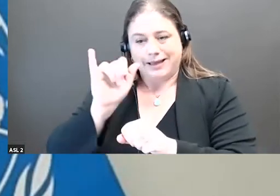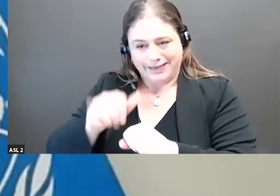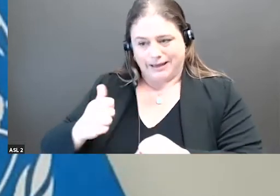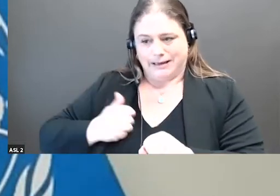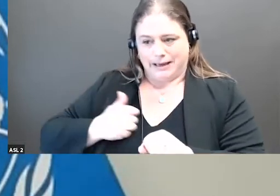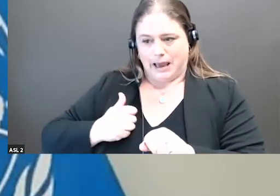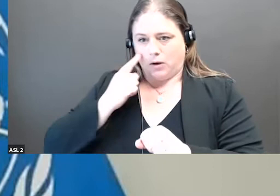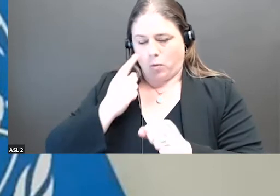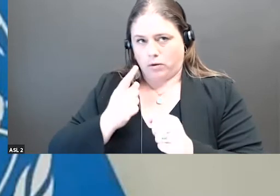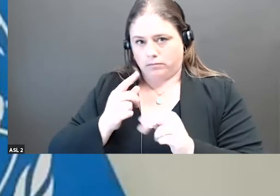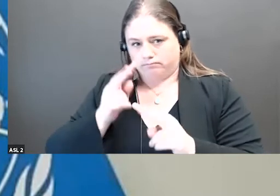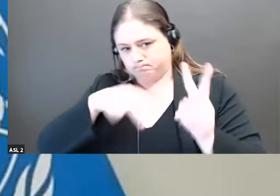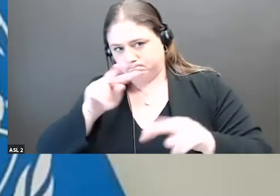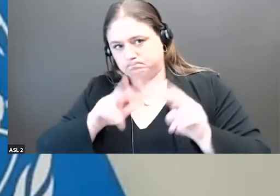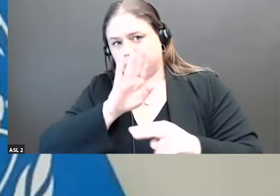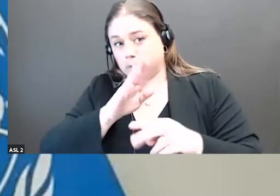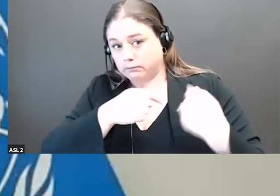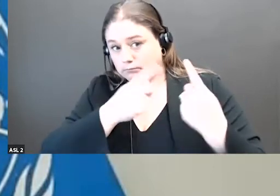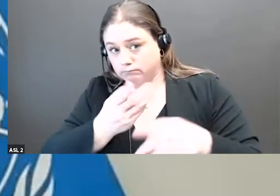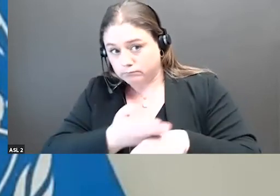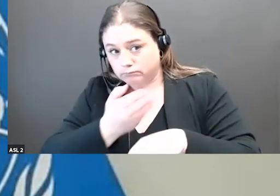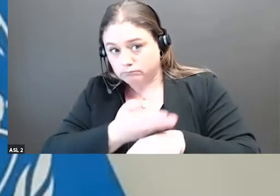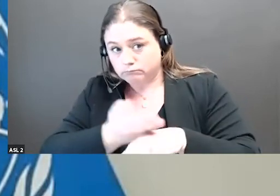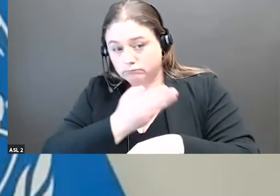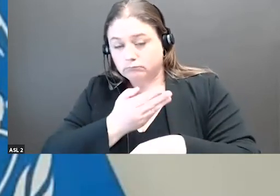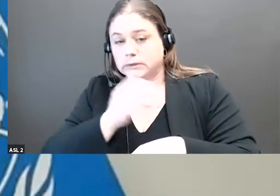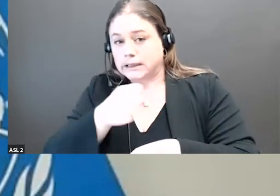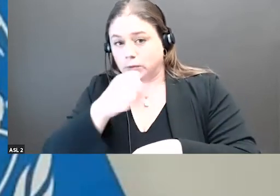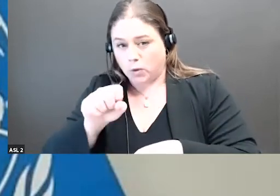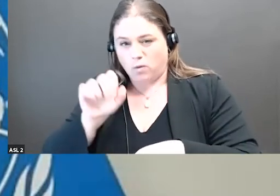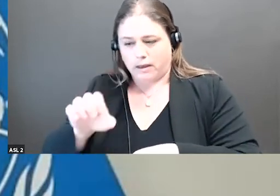on implementing the CRPD by the UN Committee on the Rights of Persons with Disabilities.